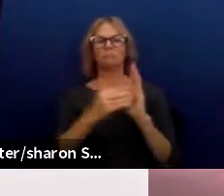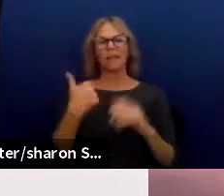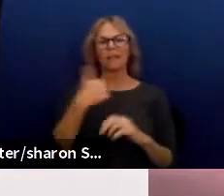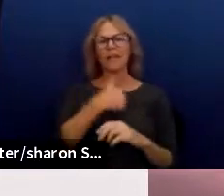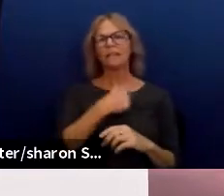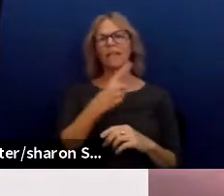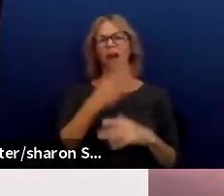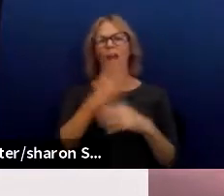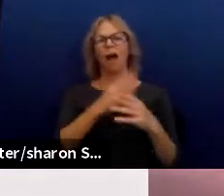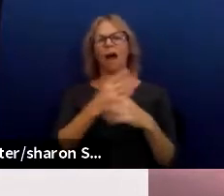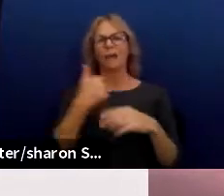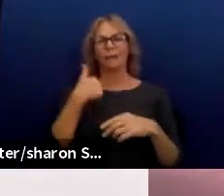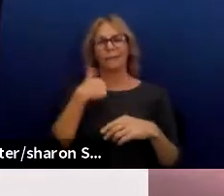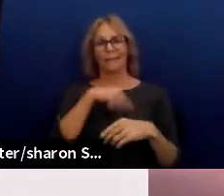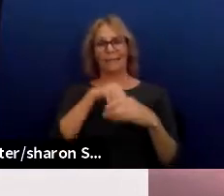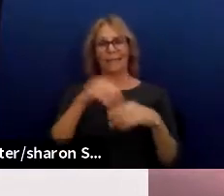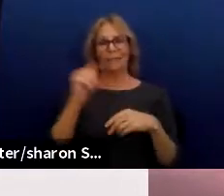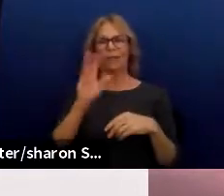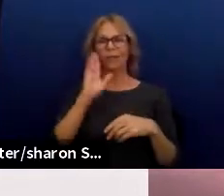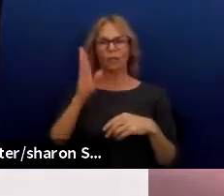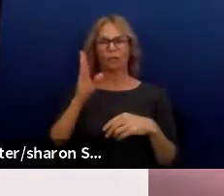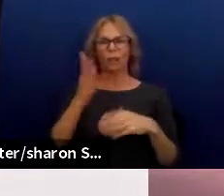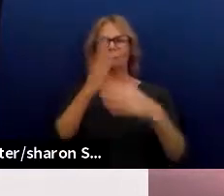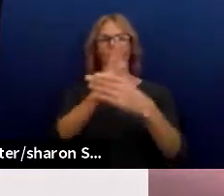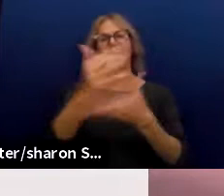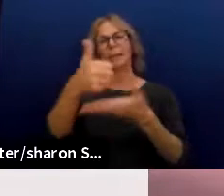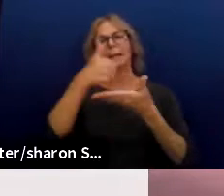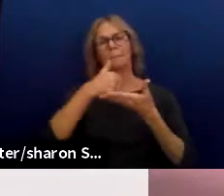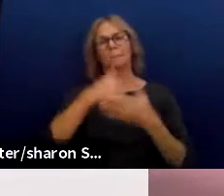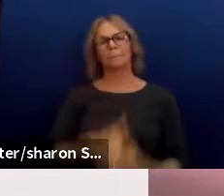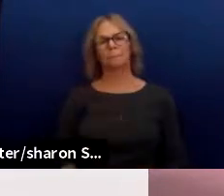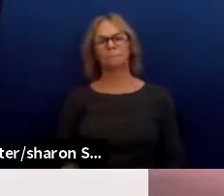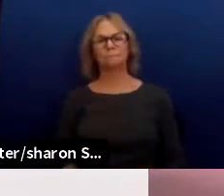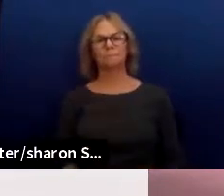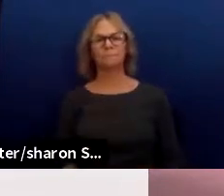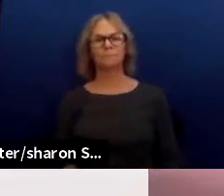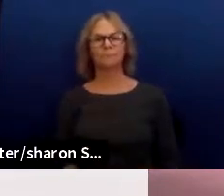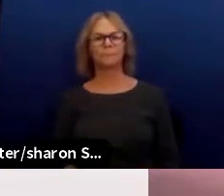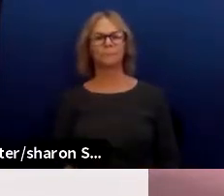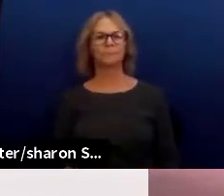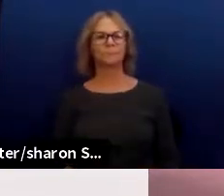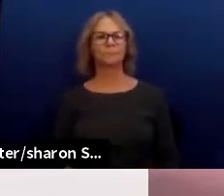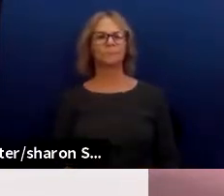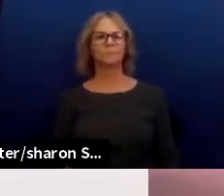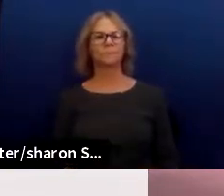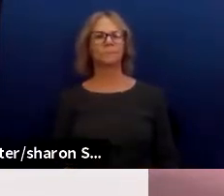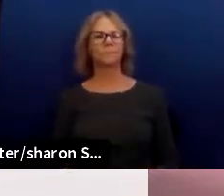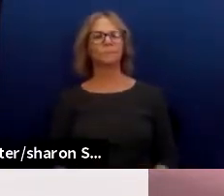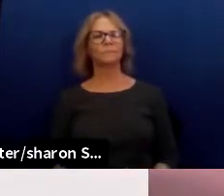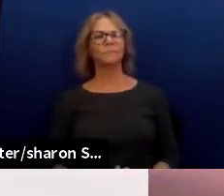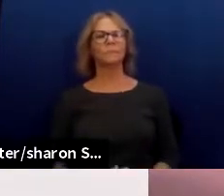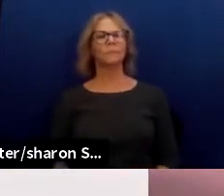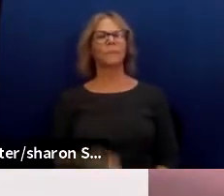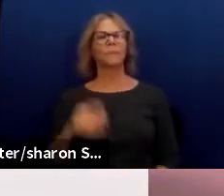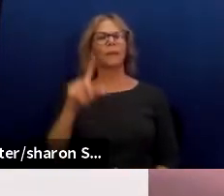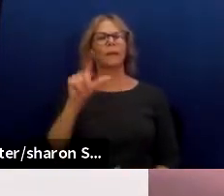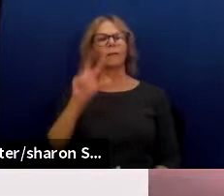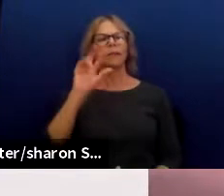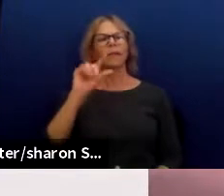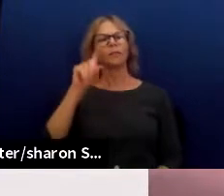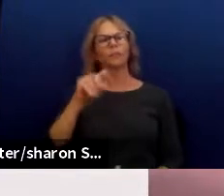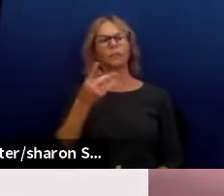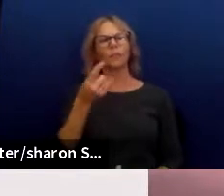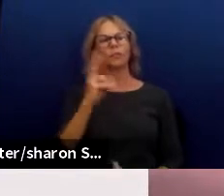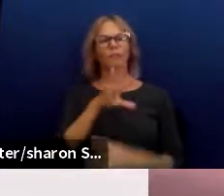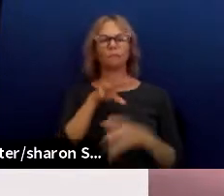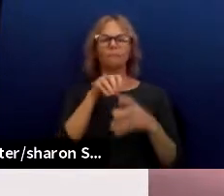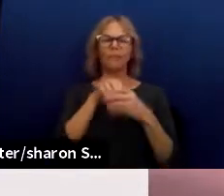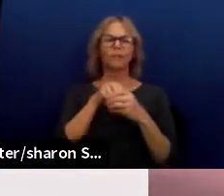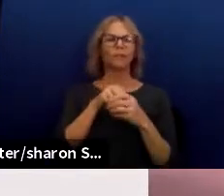from the restroom that you will intervene and help us. Trans ally should be gender inclusive, you should use gender inclusive